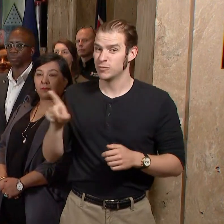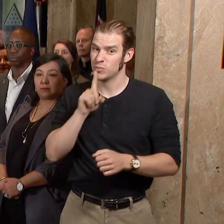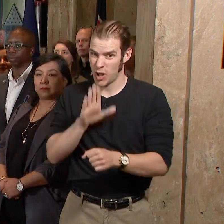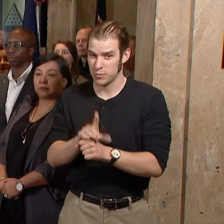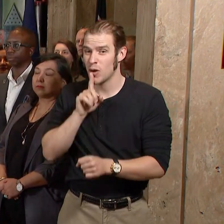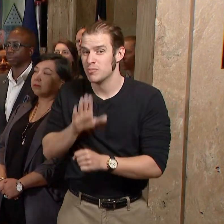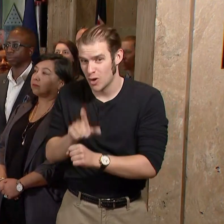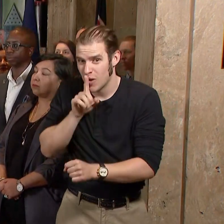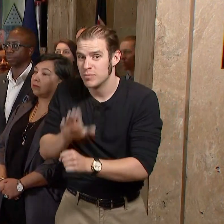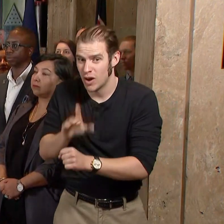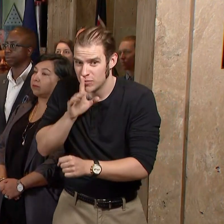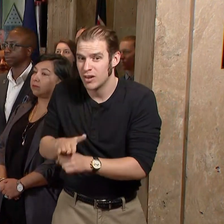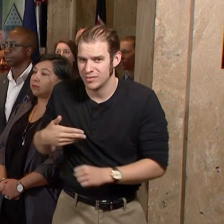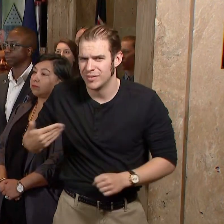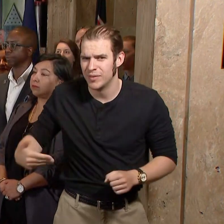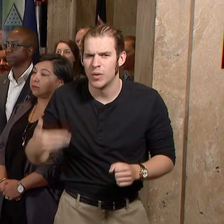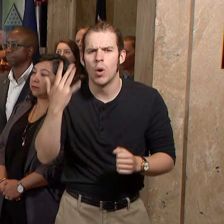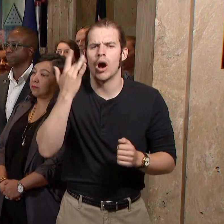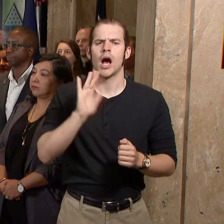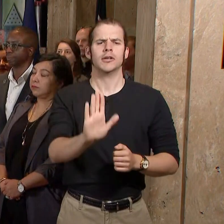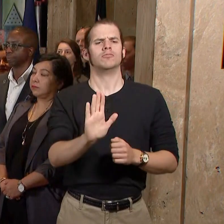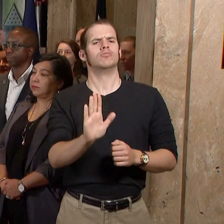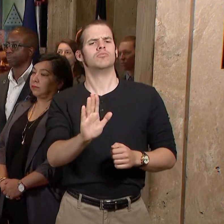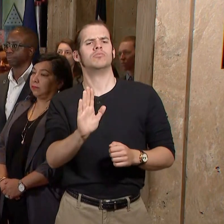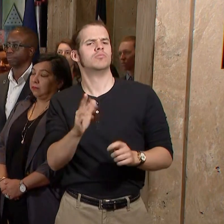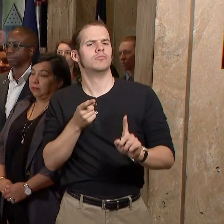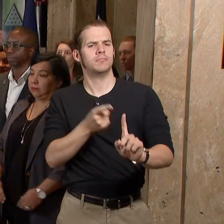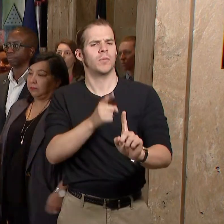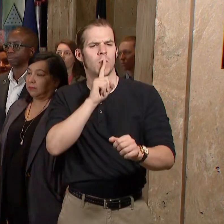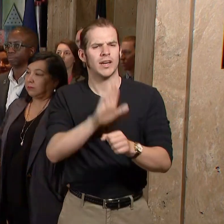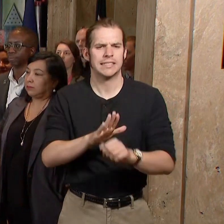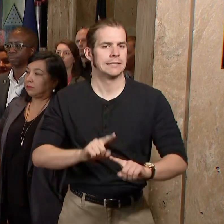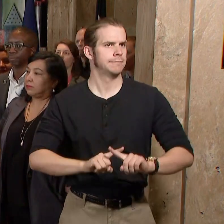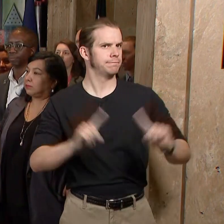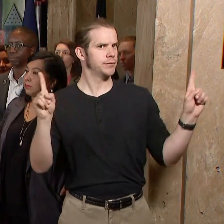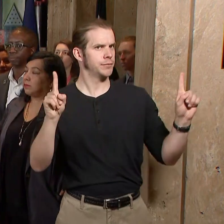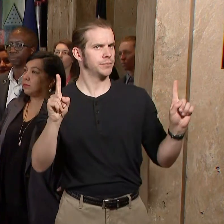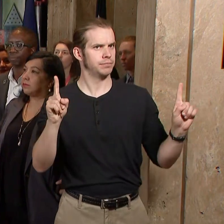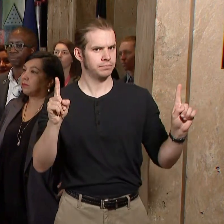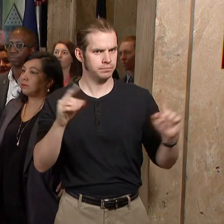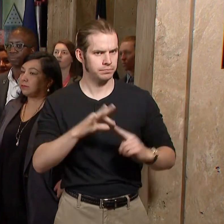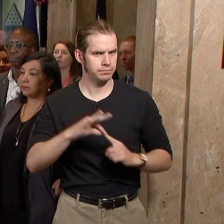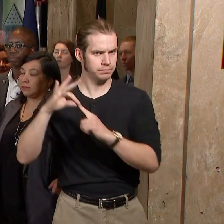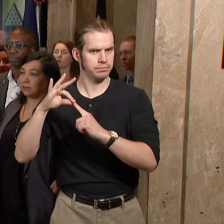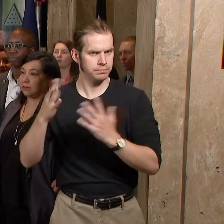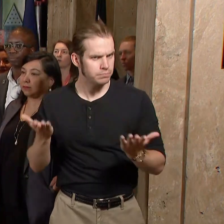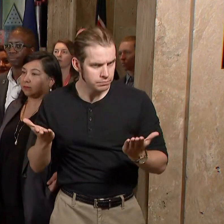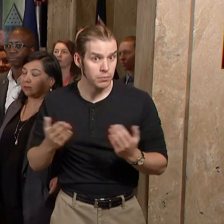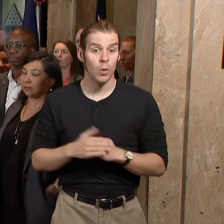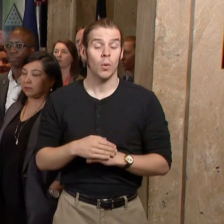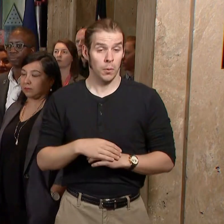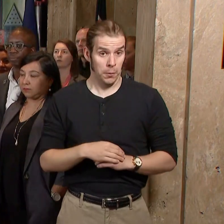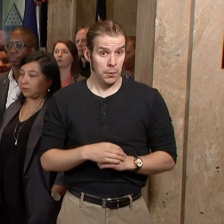Yeah, this is about how we take courageous steps to start what we know feels like a very intractable challenge. I'm talked about yesterday.